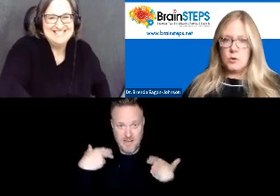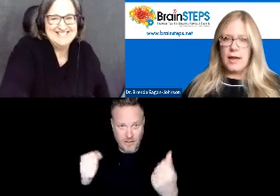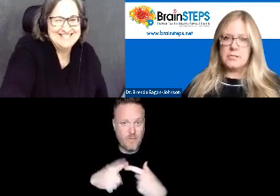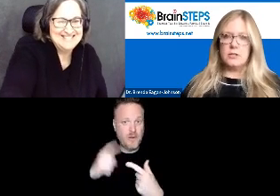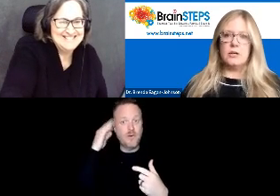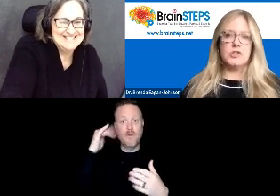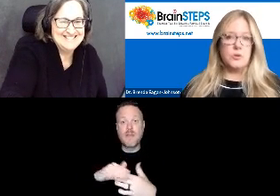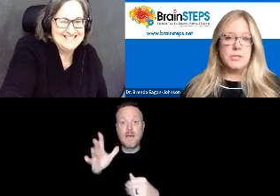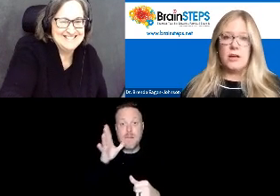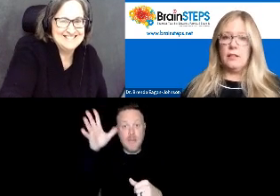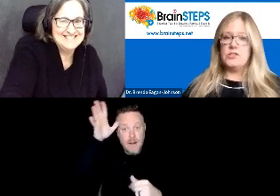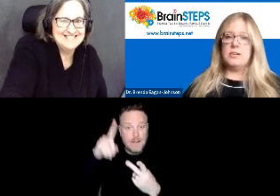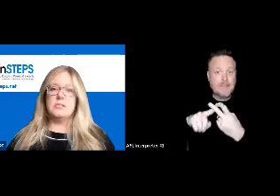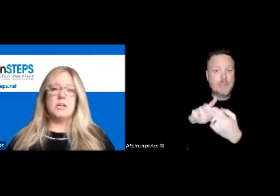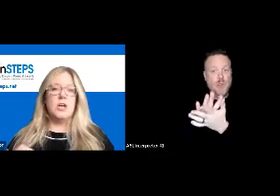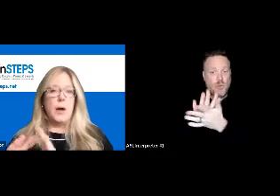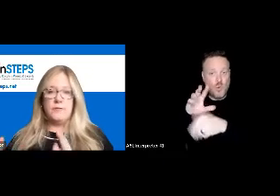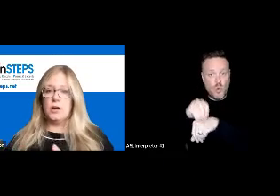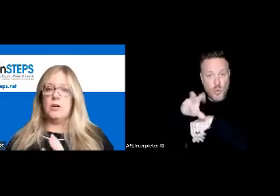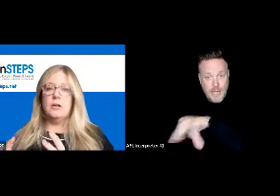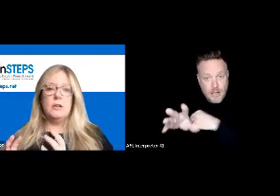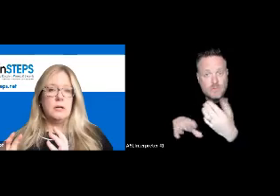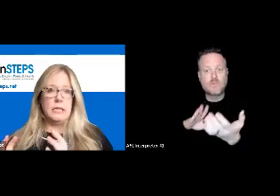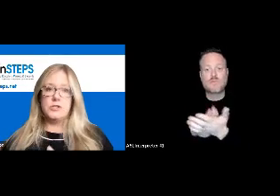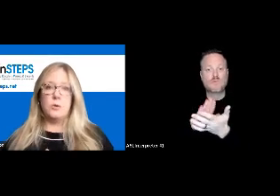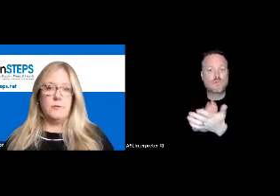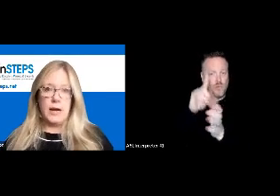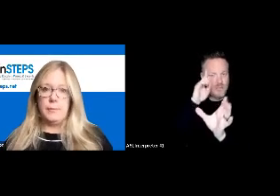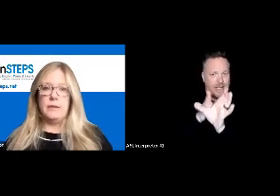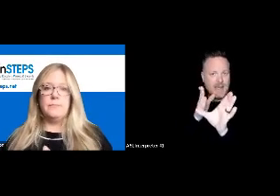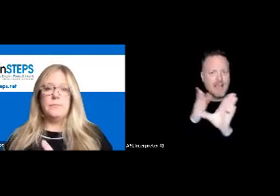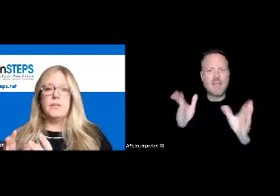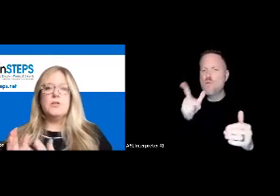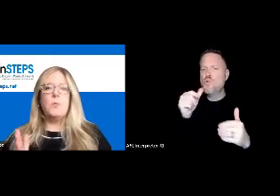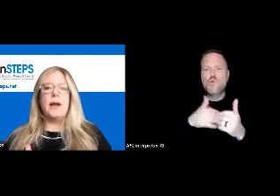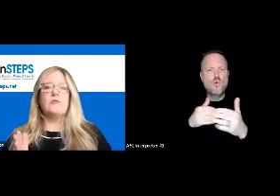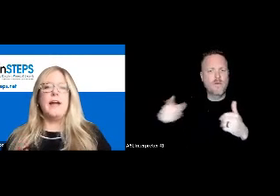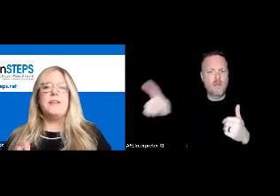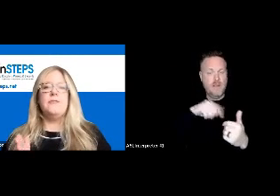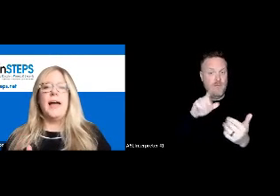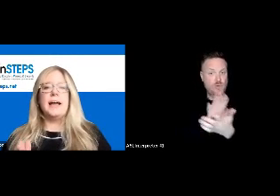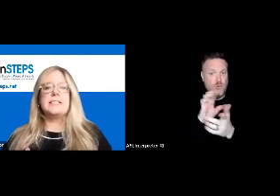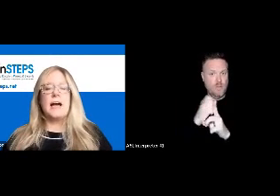counselor, psychological psychologist, whoever in the school environment is aware of red flag signs